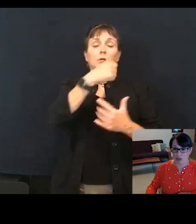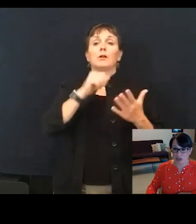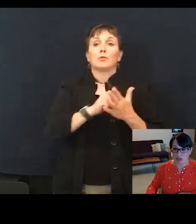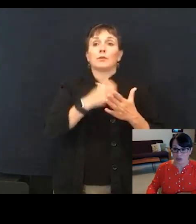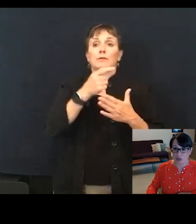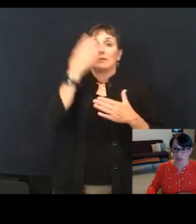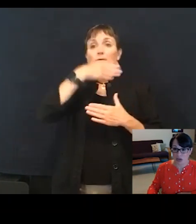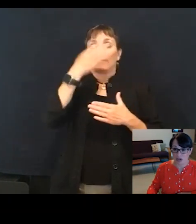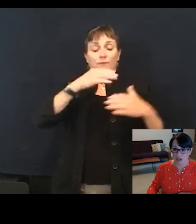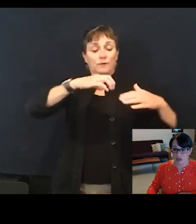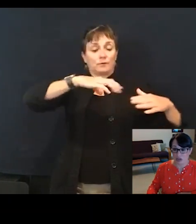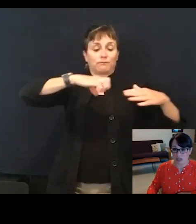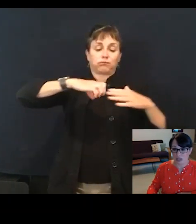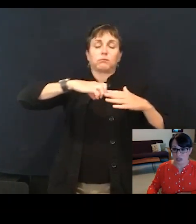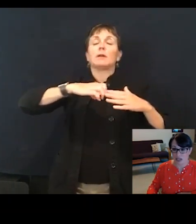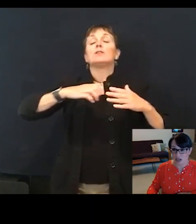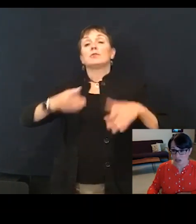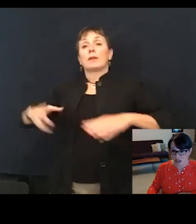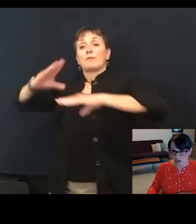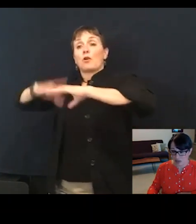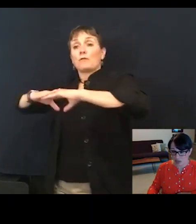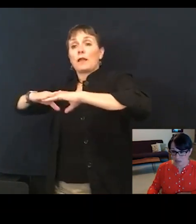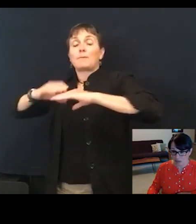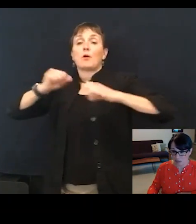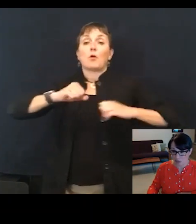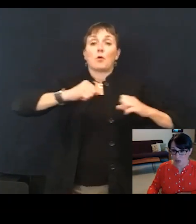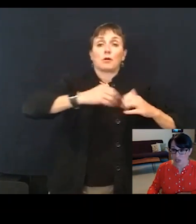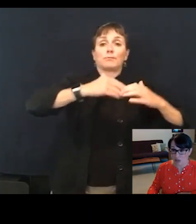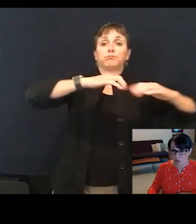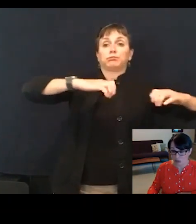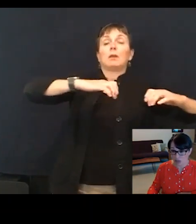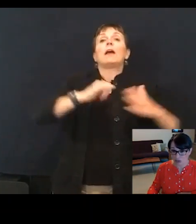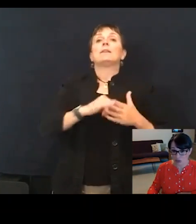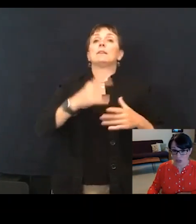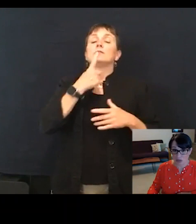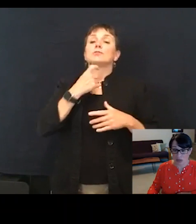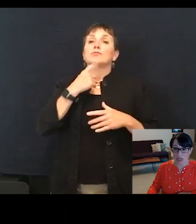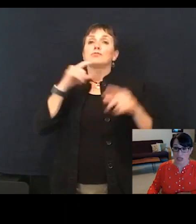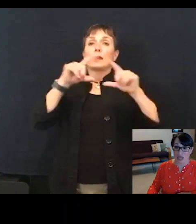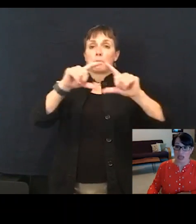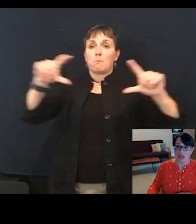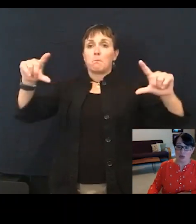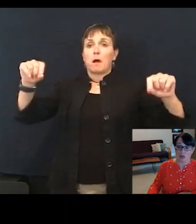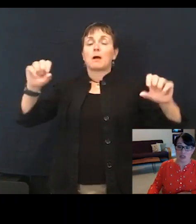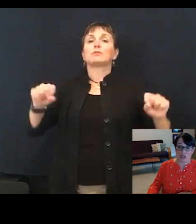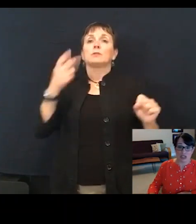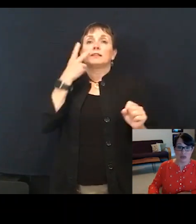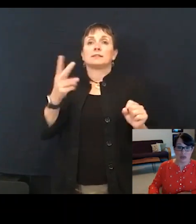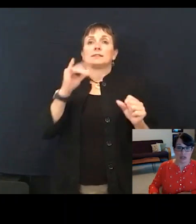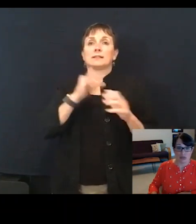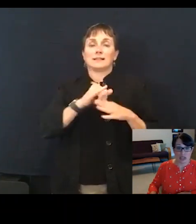And in this red box, you can see that truncated protein showing up. And when we inject those in the mice